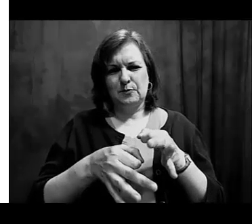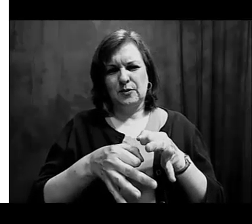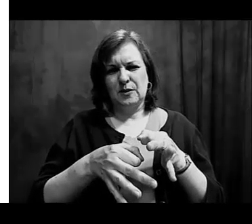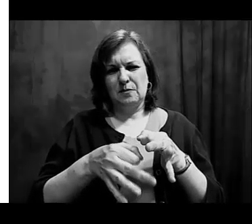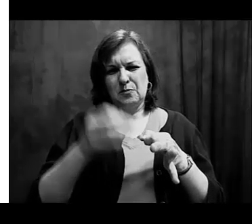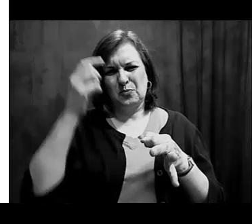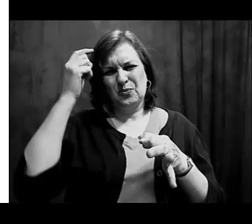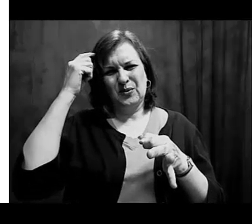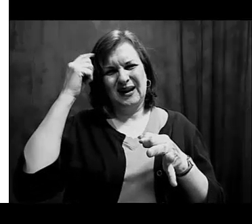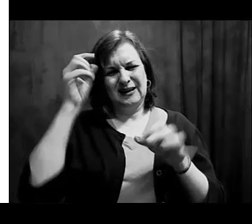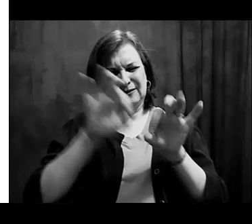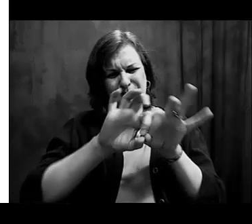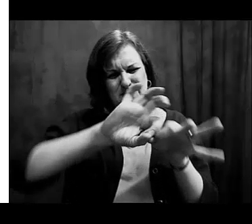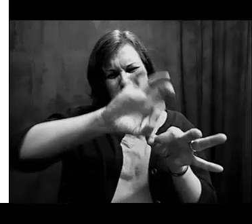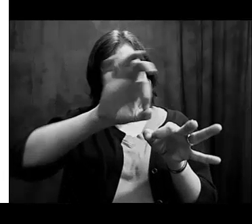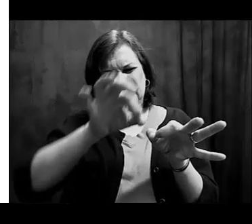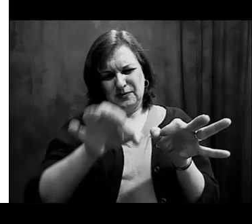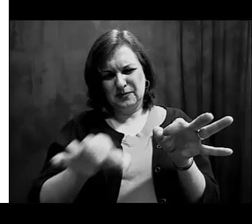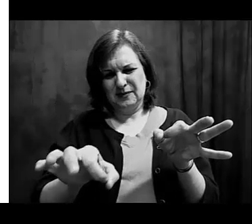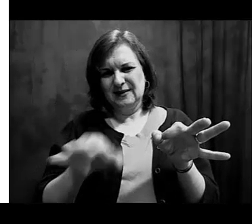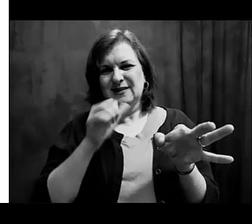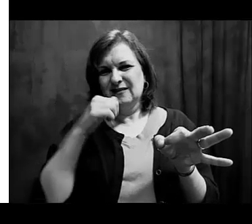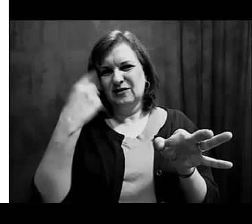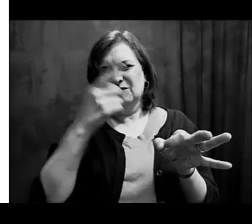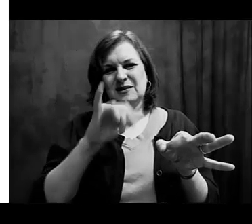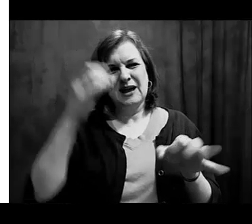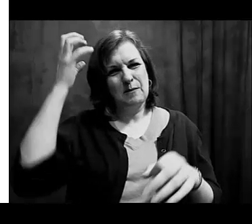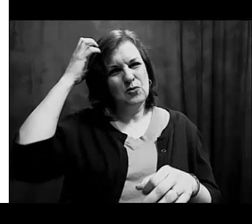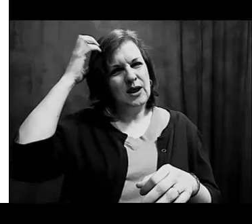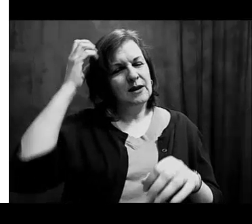doesn't really look like anything we would consider a brain but by three months into